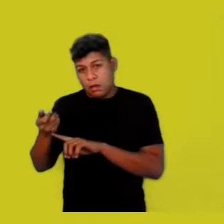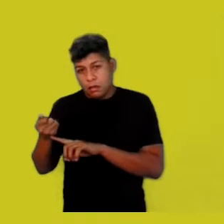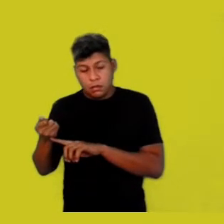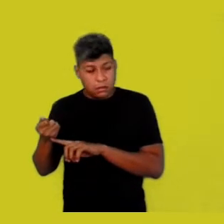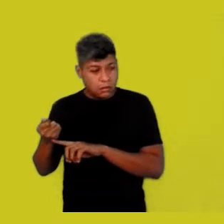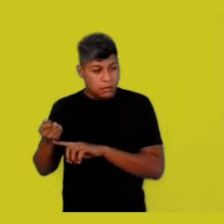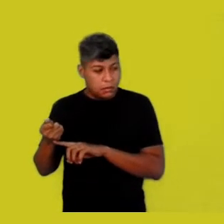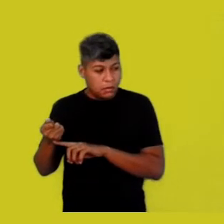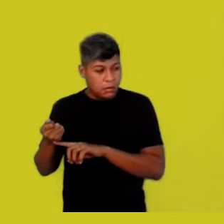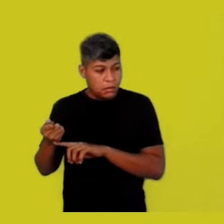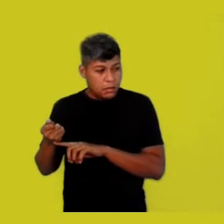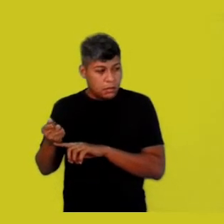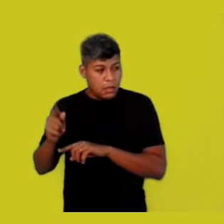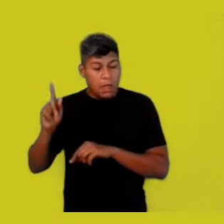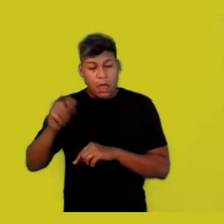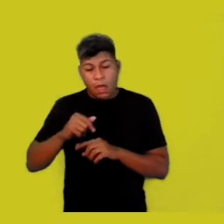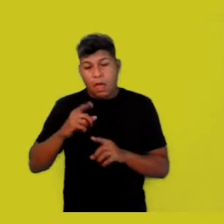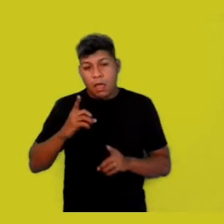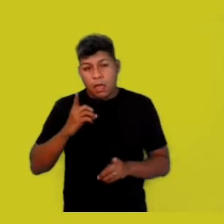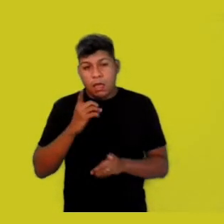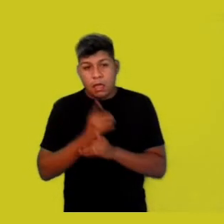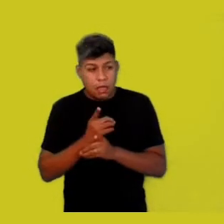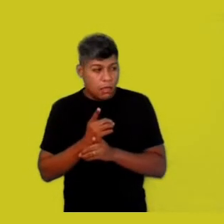is going towards,